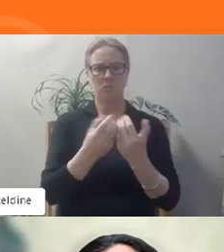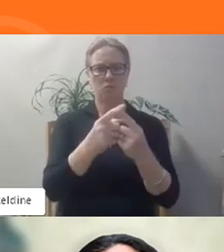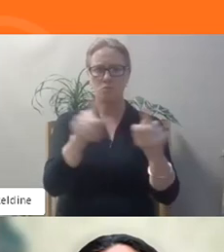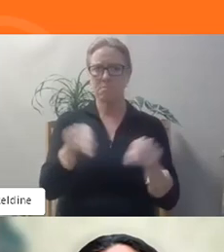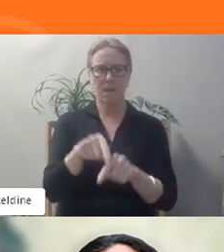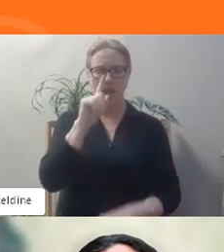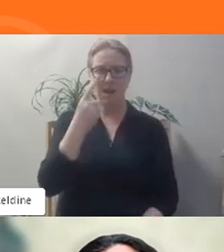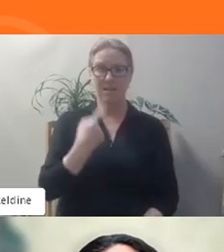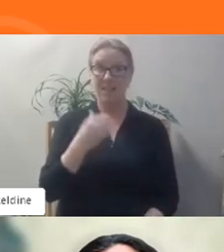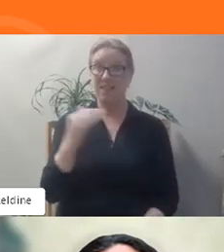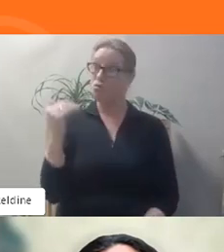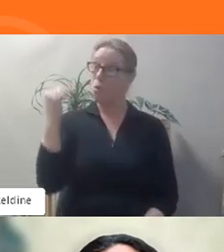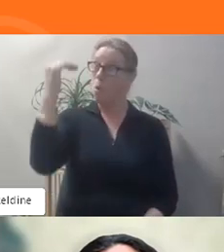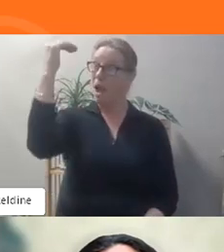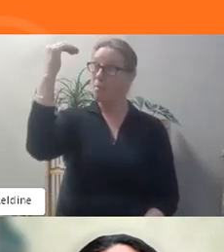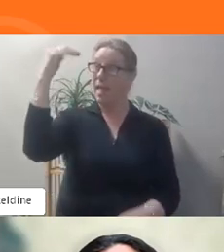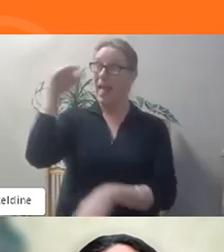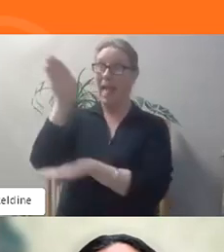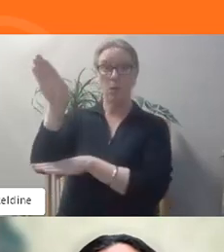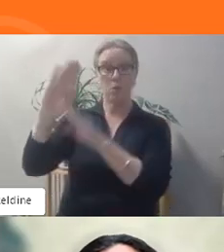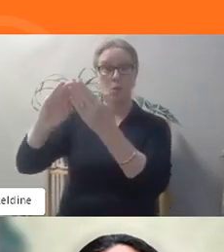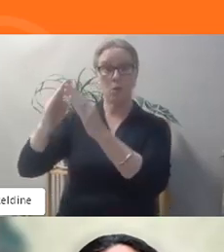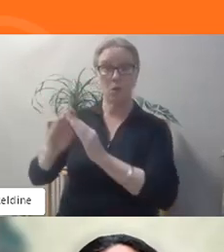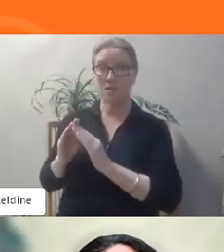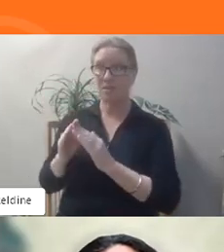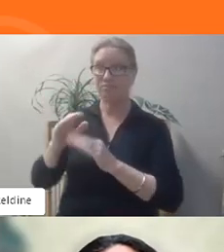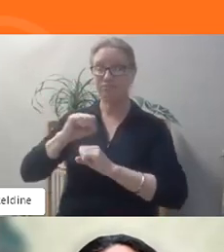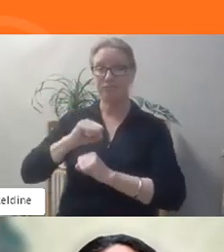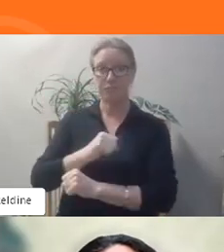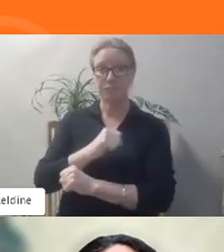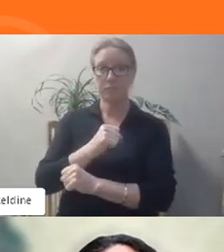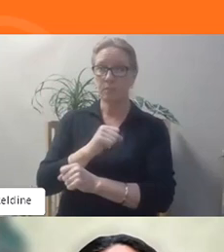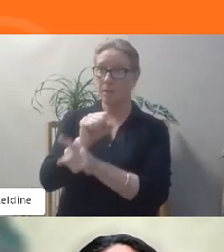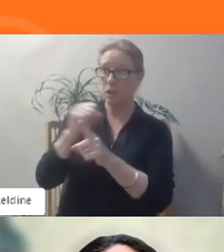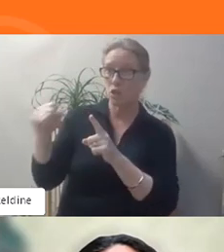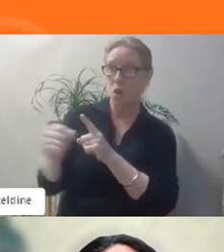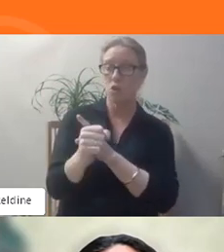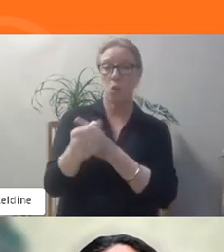in the community. This has far-reaching social and economic impact and